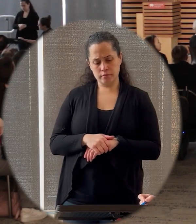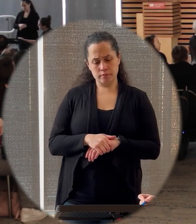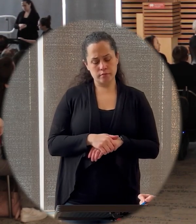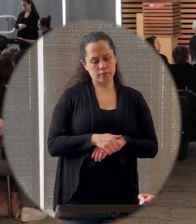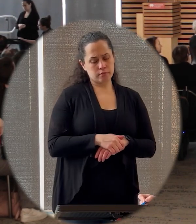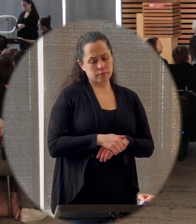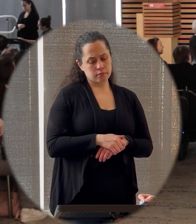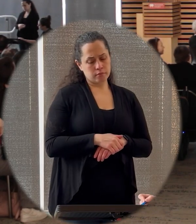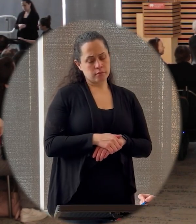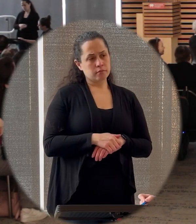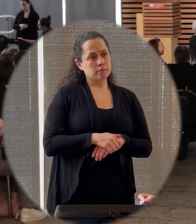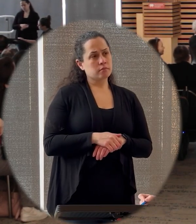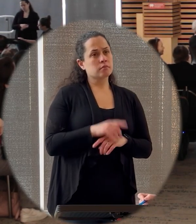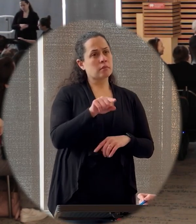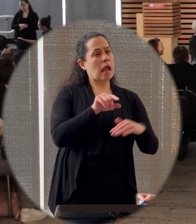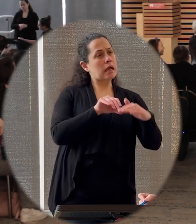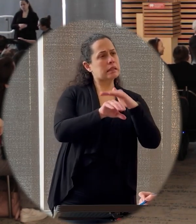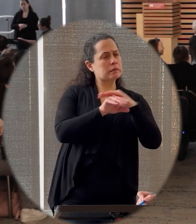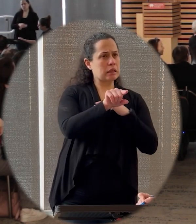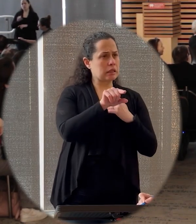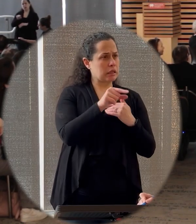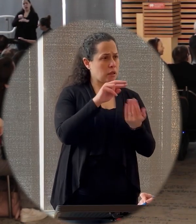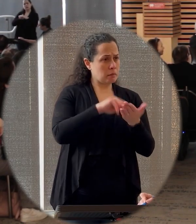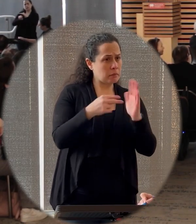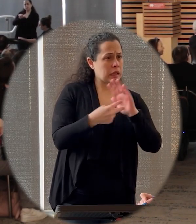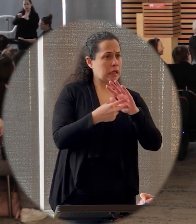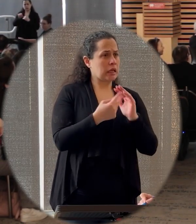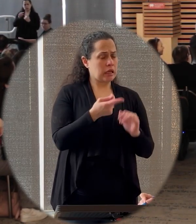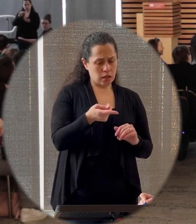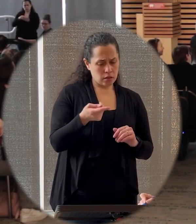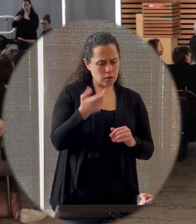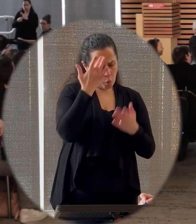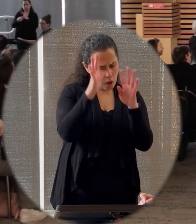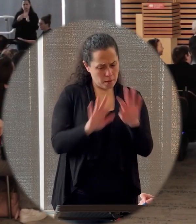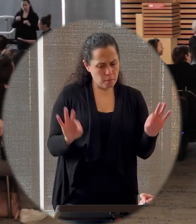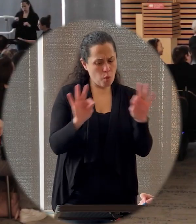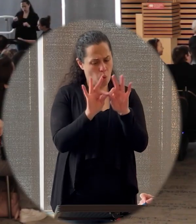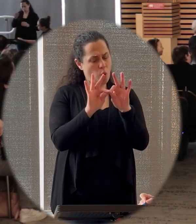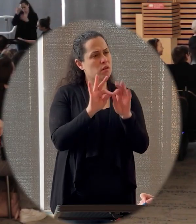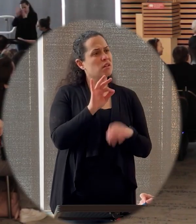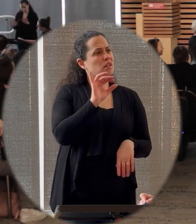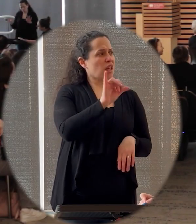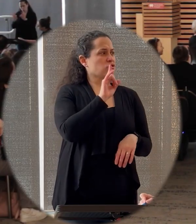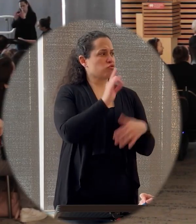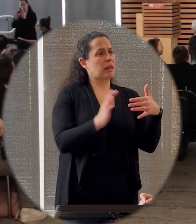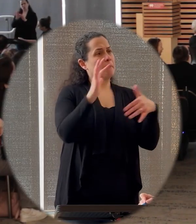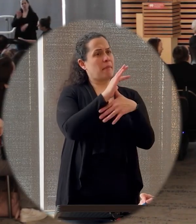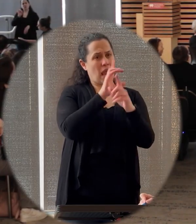understanding of accessibility and what it means and why it matters is one of the main goals of